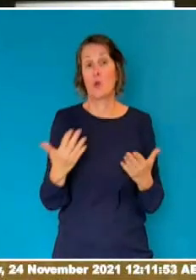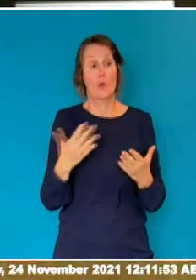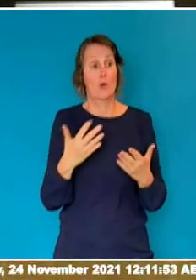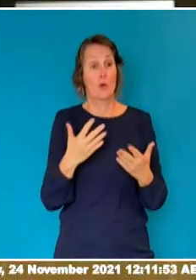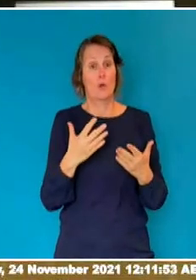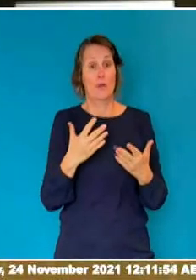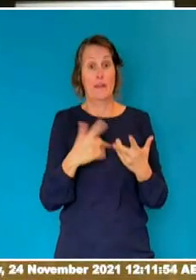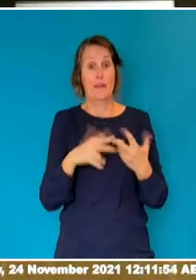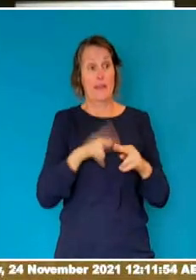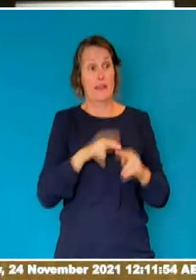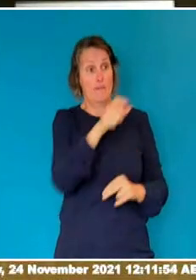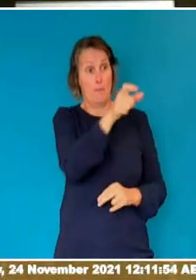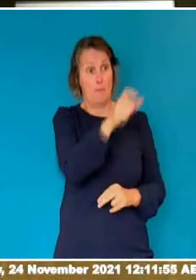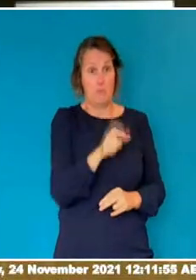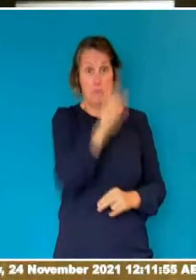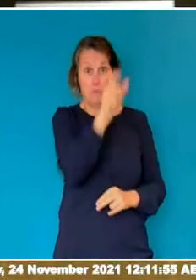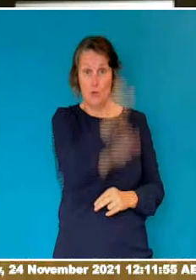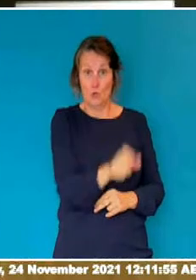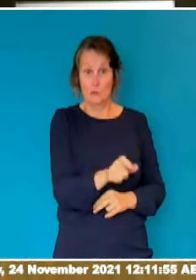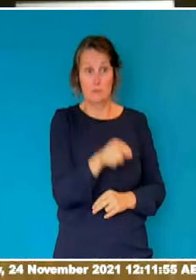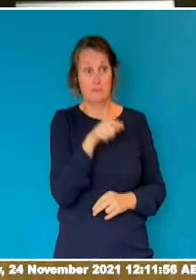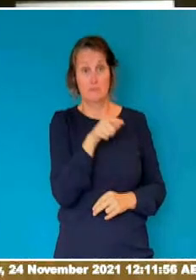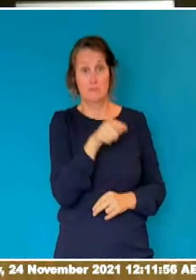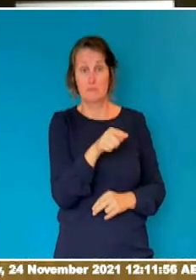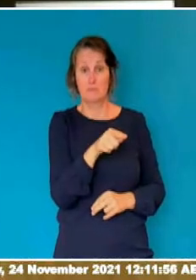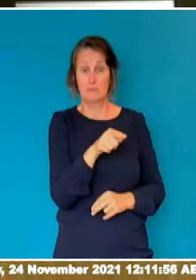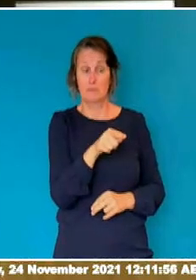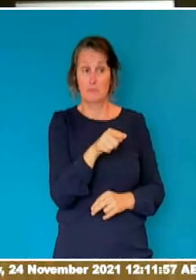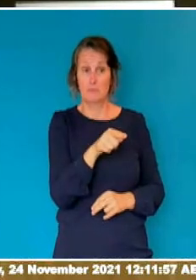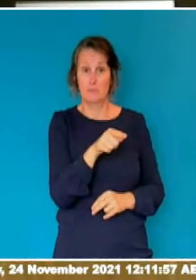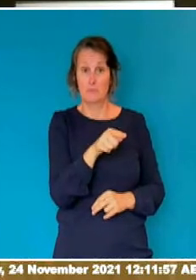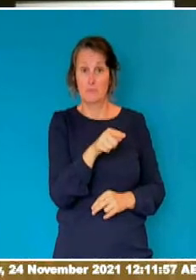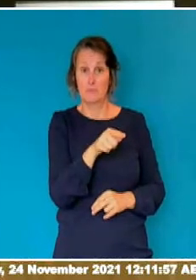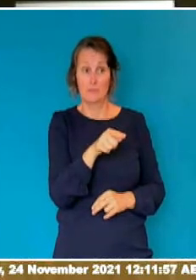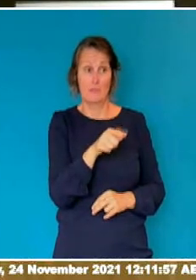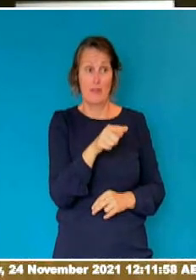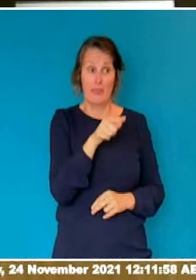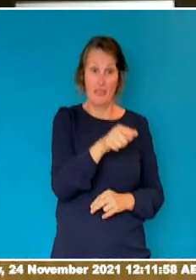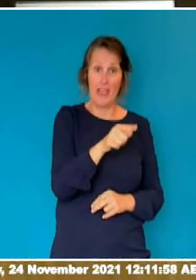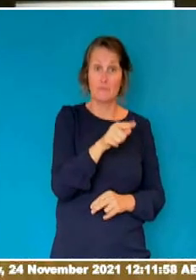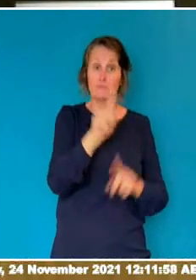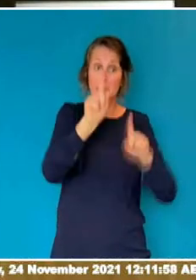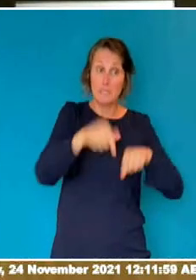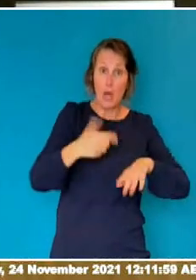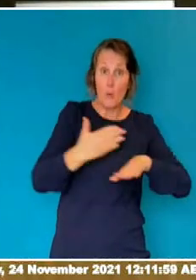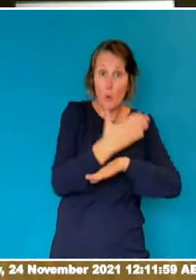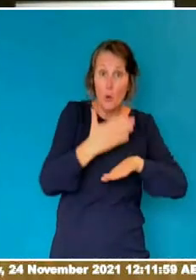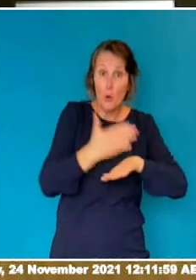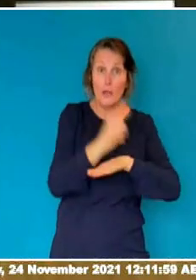organisation, if they are able to liaise with their manager about any changes or